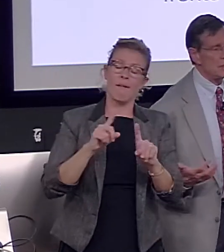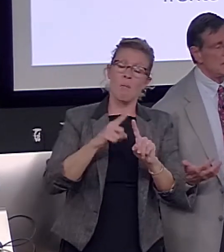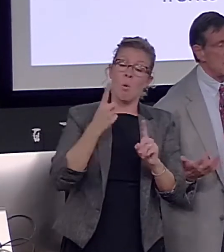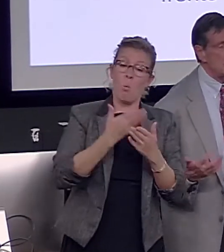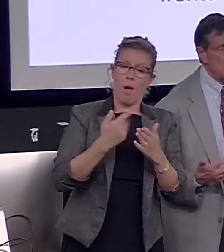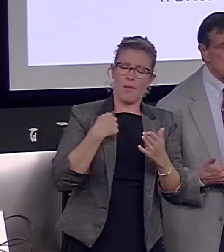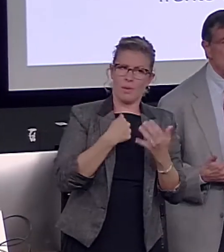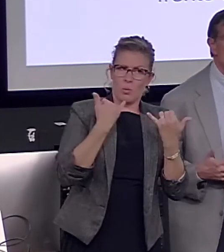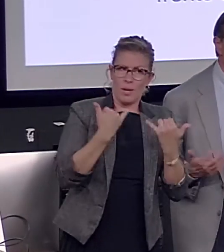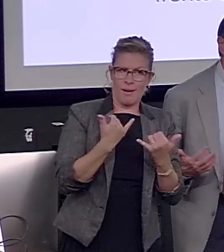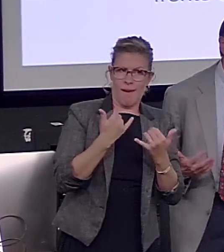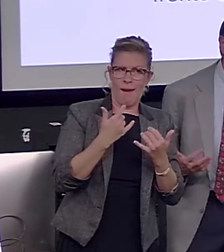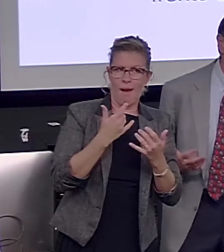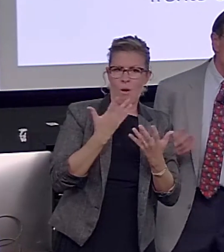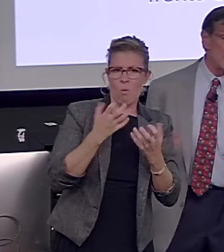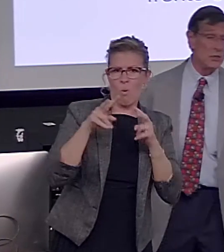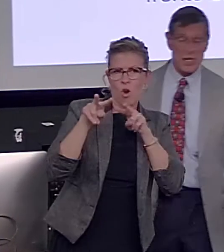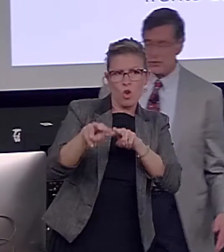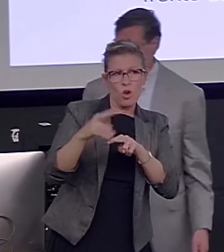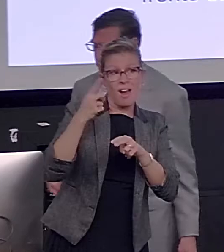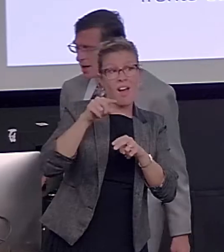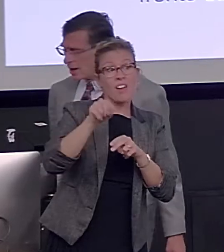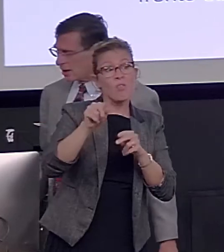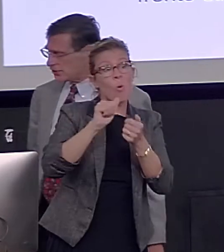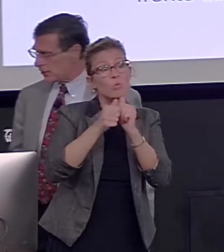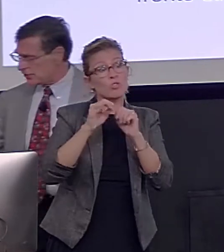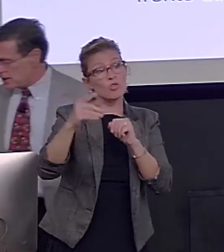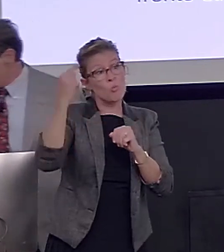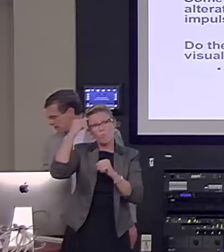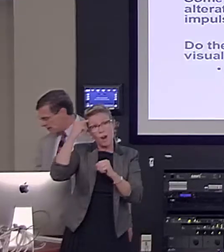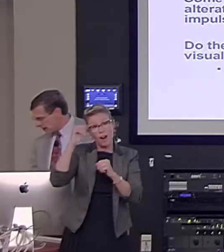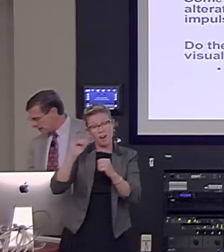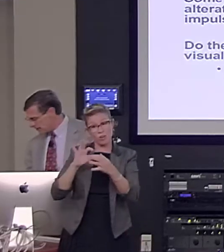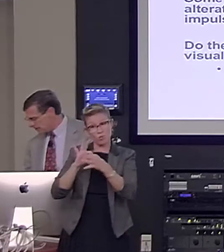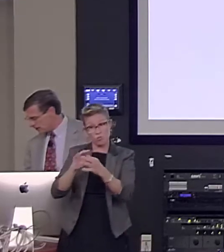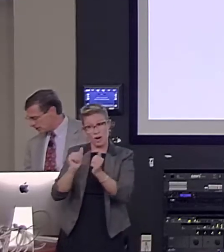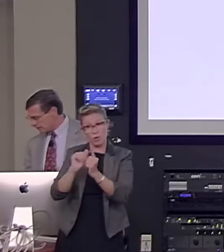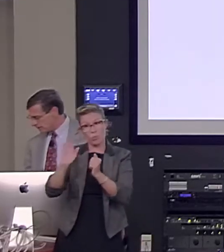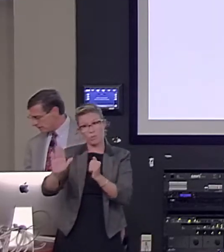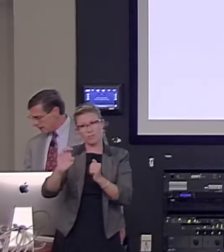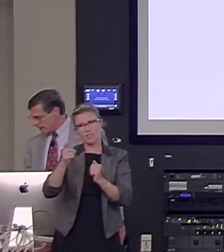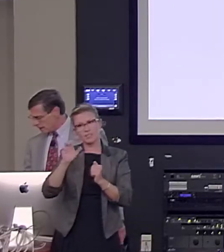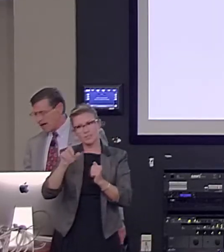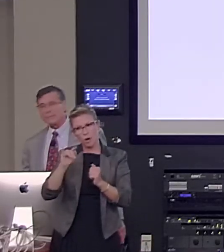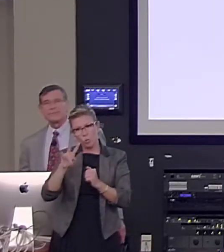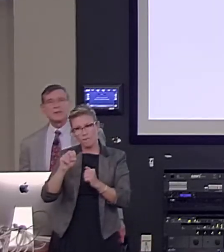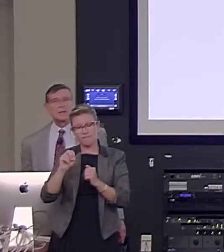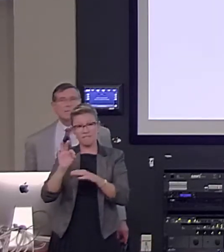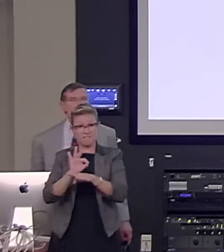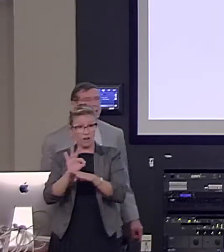in now, looking, is whether or not these brain changes are associated with executive function. Okay.